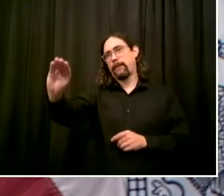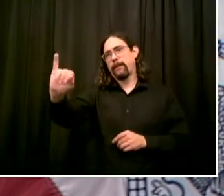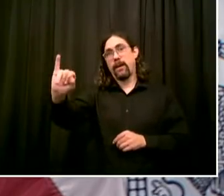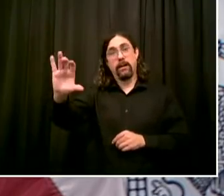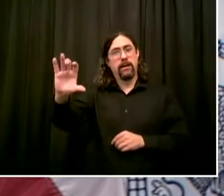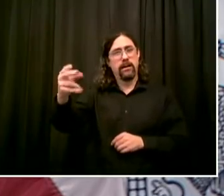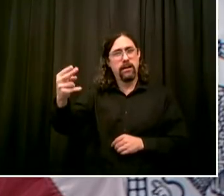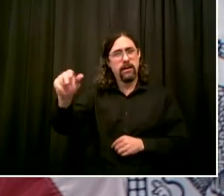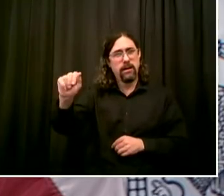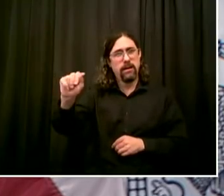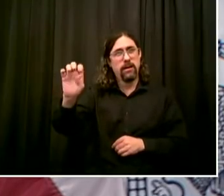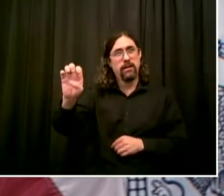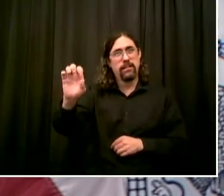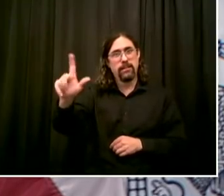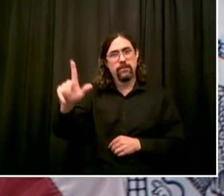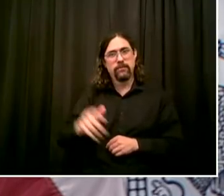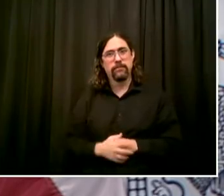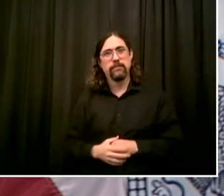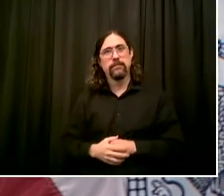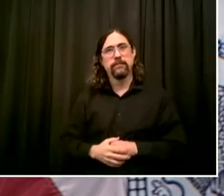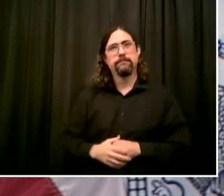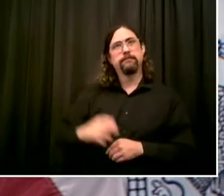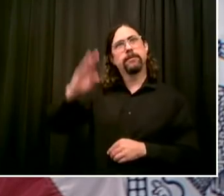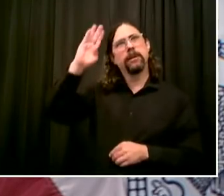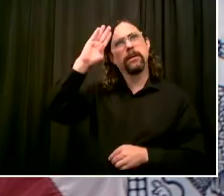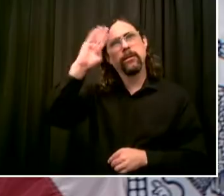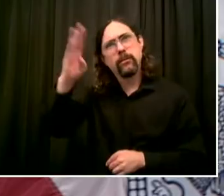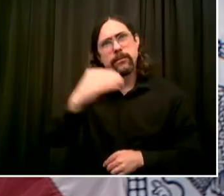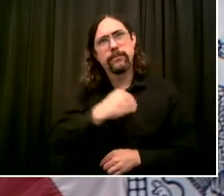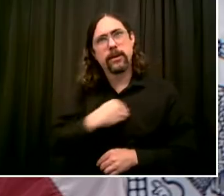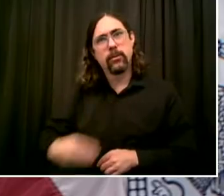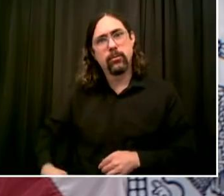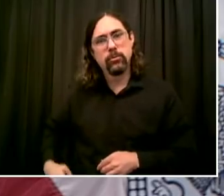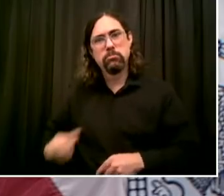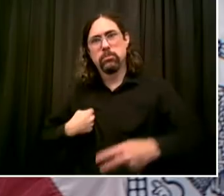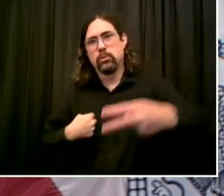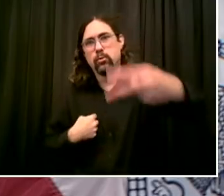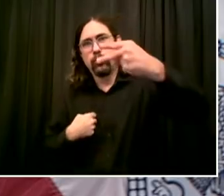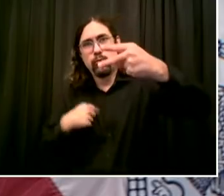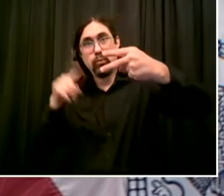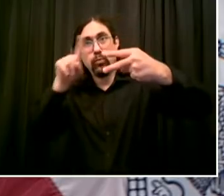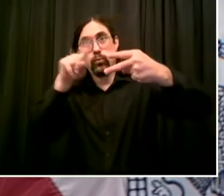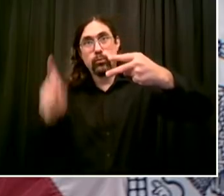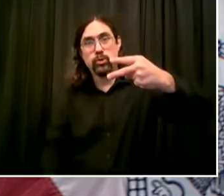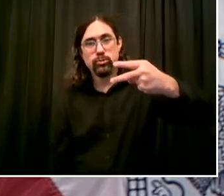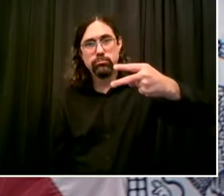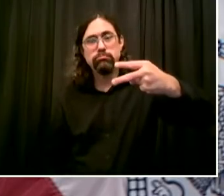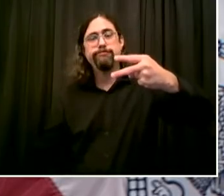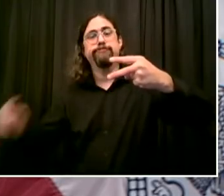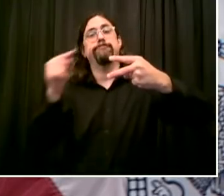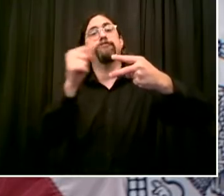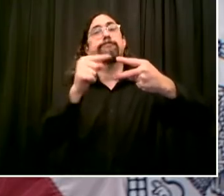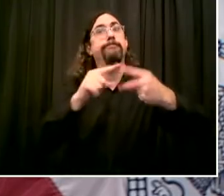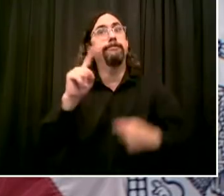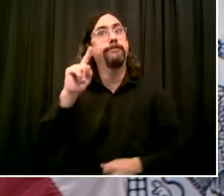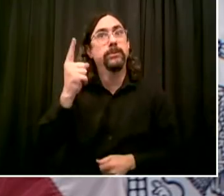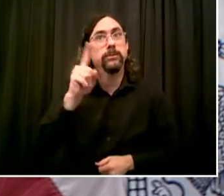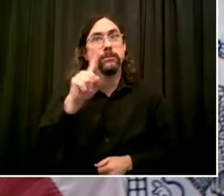MORNING MR. MAYOR, HOW ARE YOU DOING? TWO QUESTIONS, THE